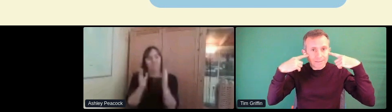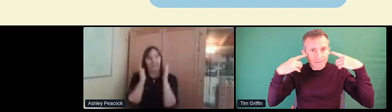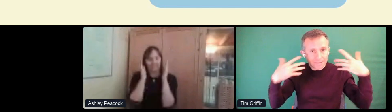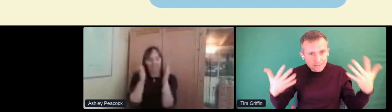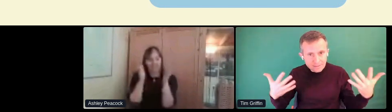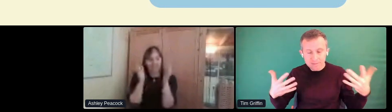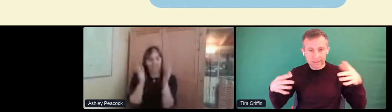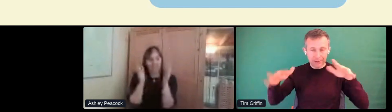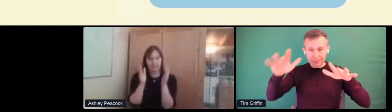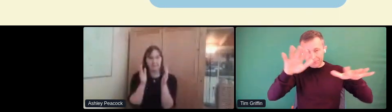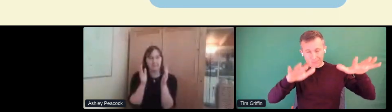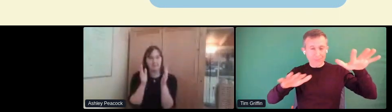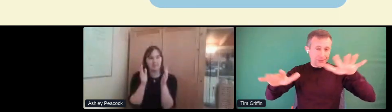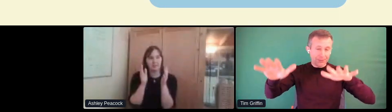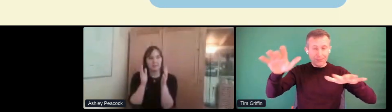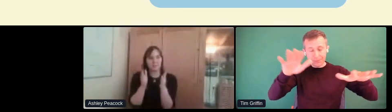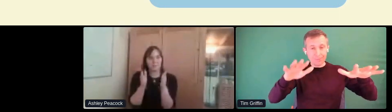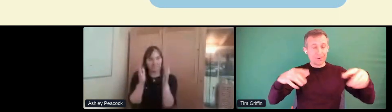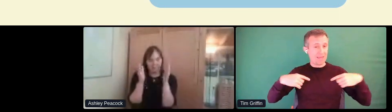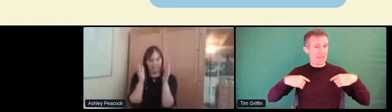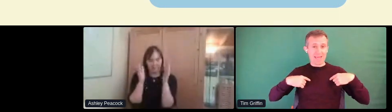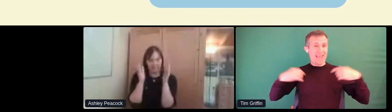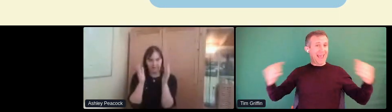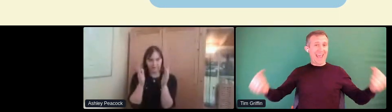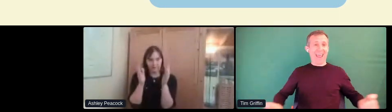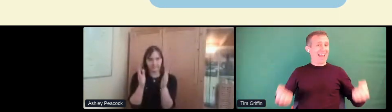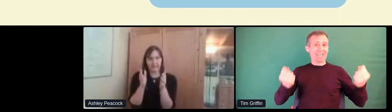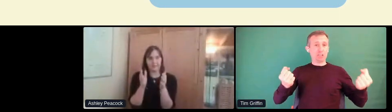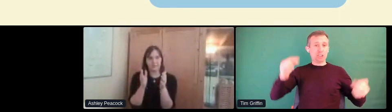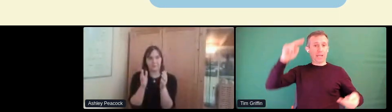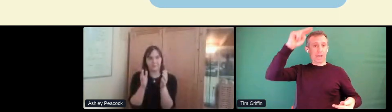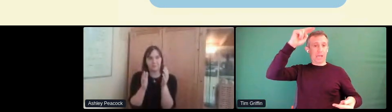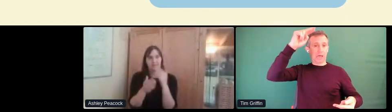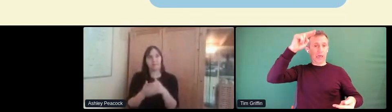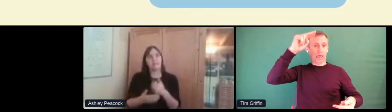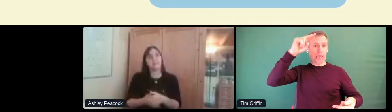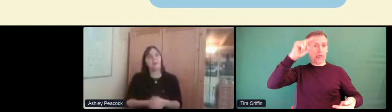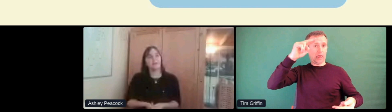and it takes so many spoons because it's the level of attention, if I'm in the office,